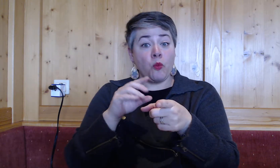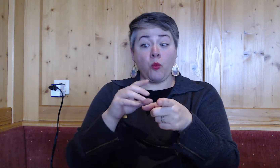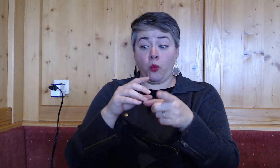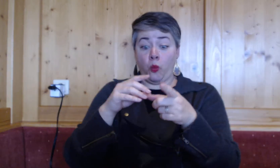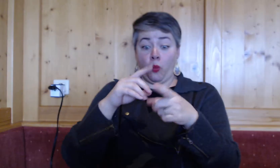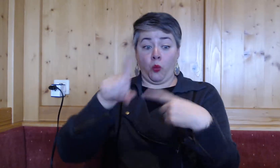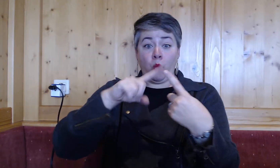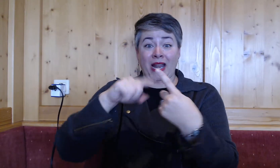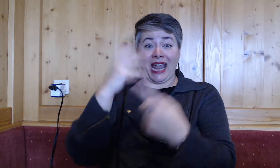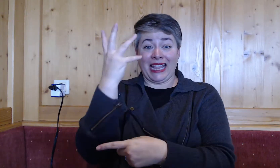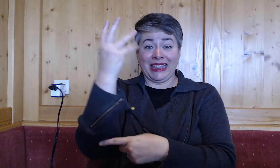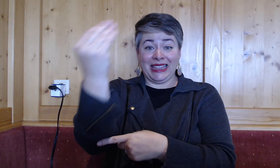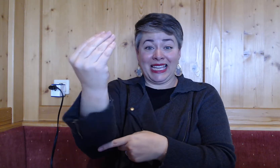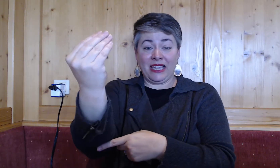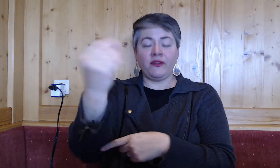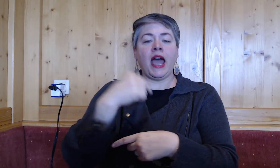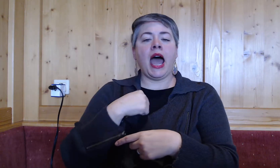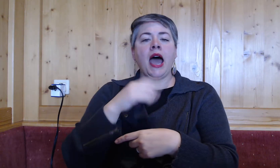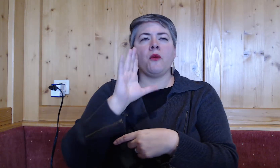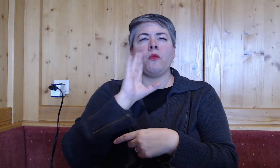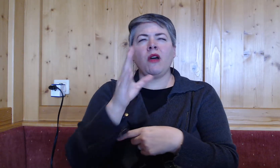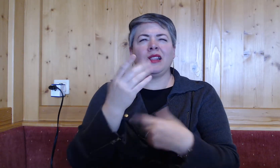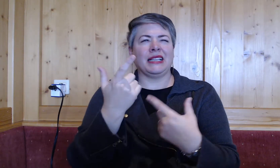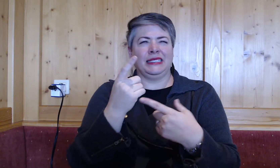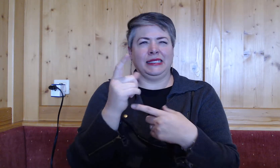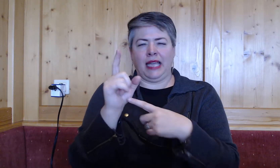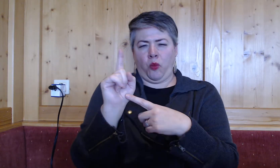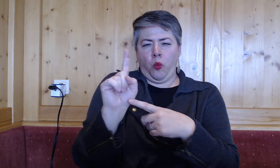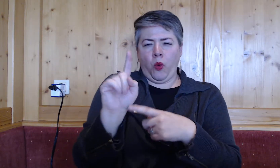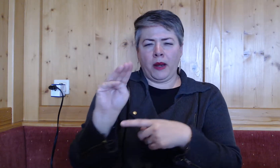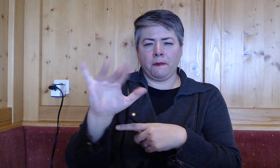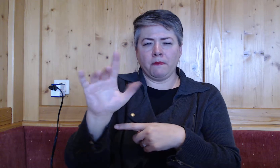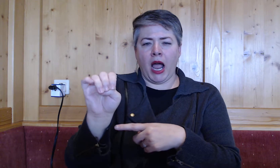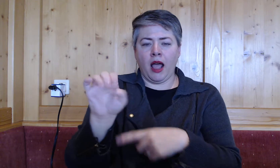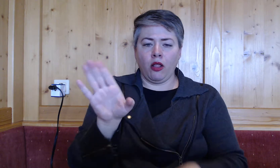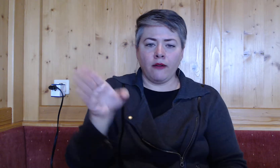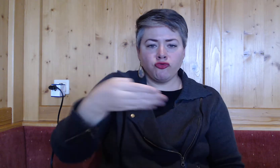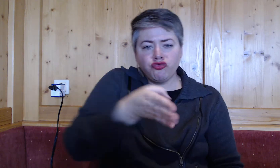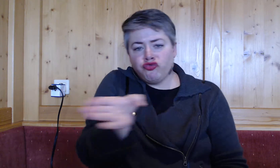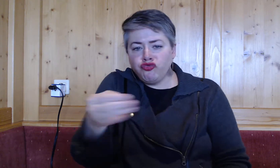are beautiful. When I leave, I will coast down the hill